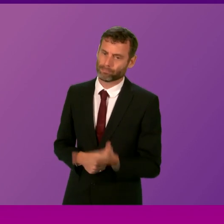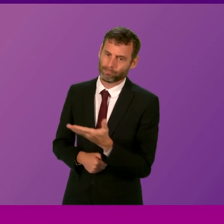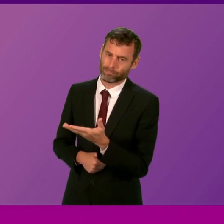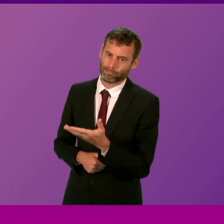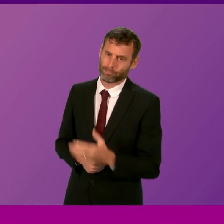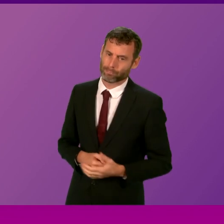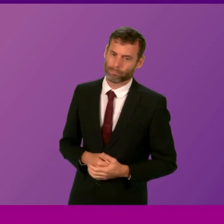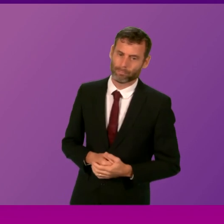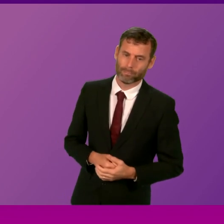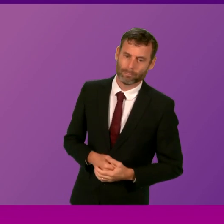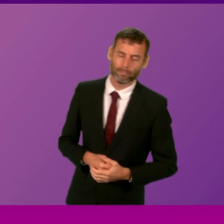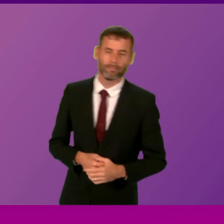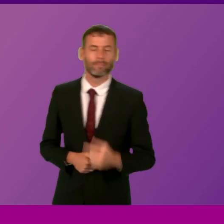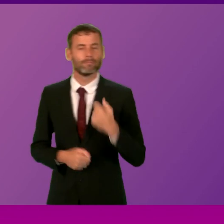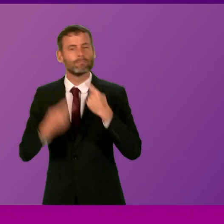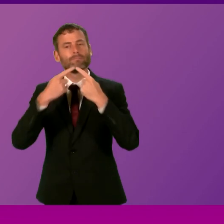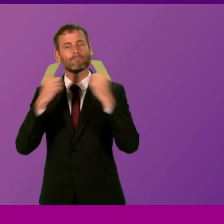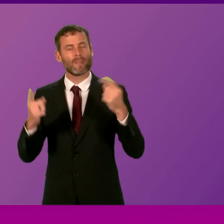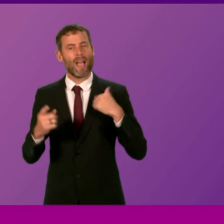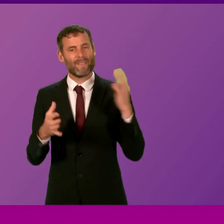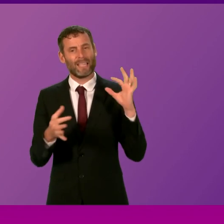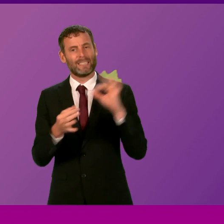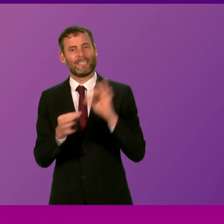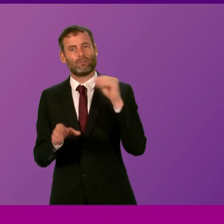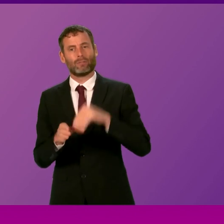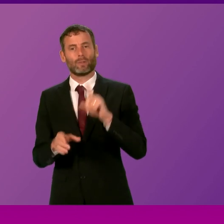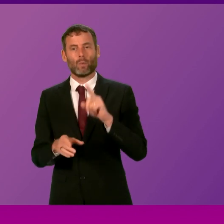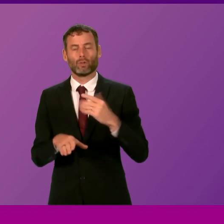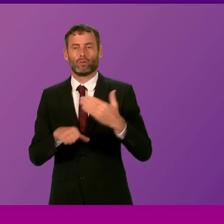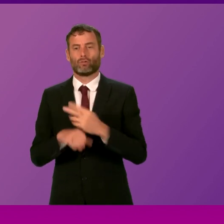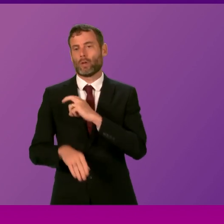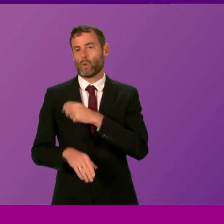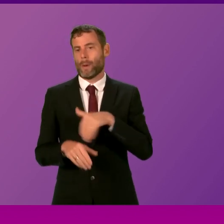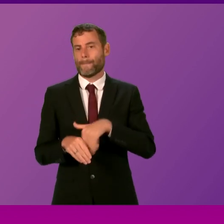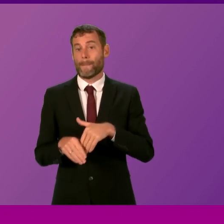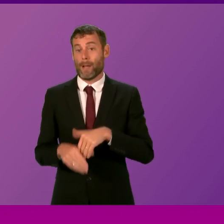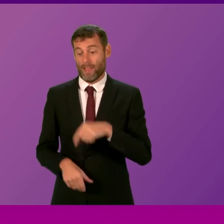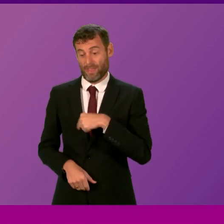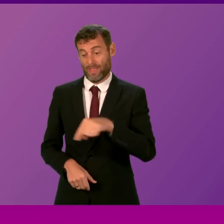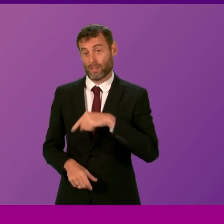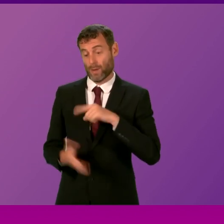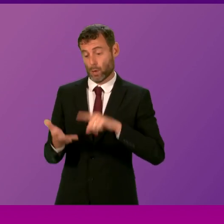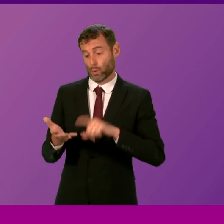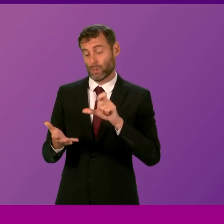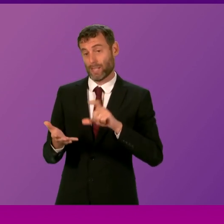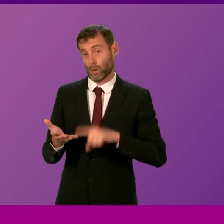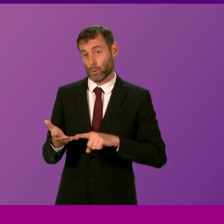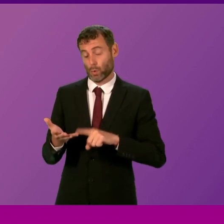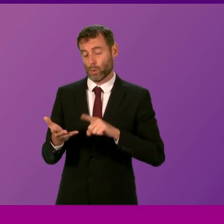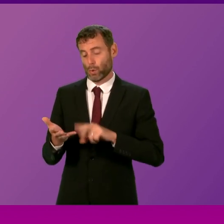I refer members to my entry in the register of members’ interests as a trade union member. This week, members of UCU, Unison and Unite the union are on strike at the University of